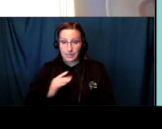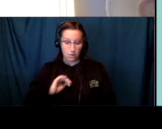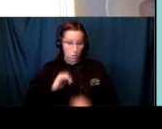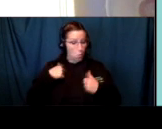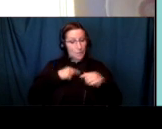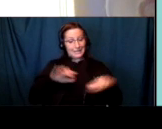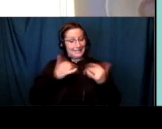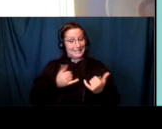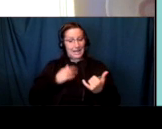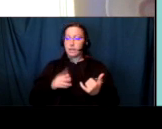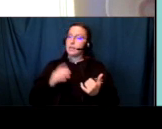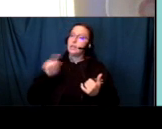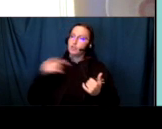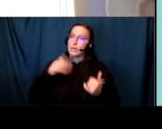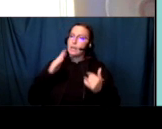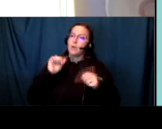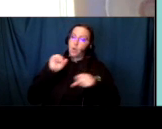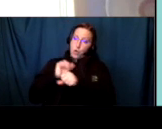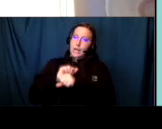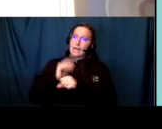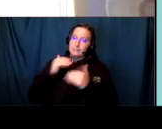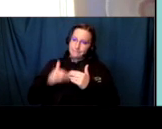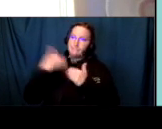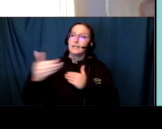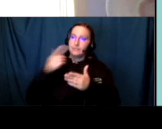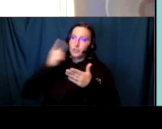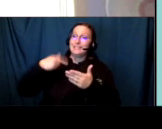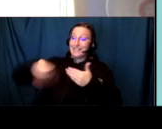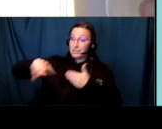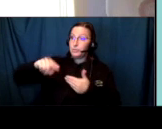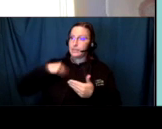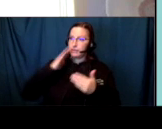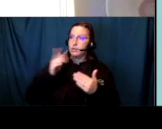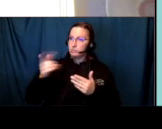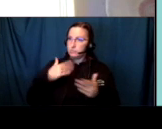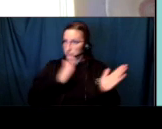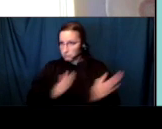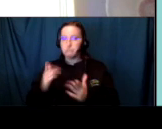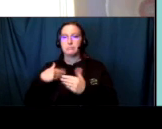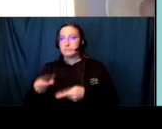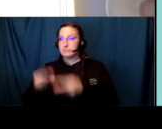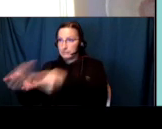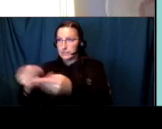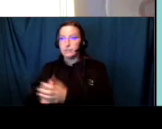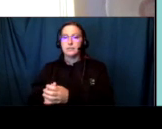things to do and when you come back the next week, check in with them how did he do. How do you do on this or this or this